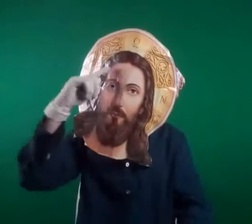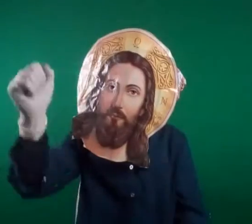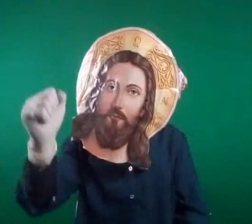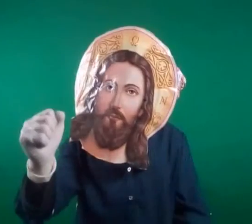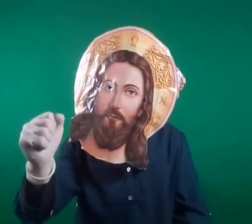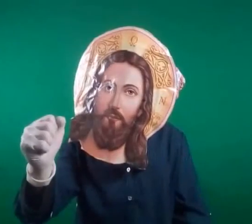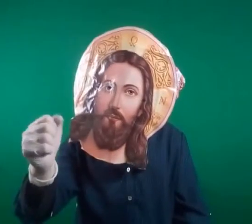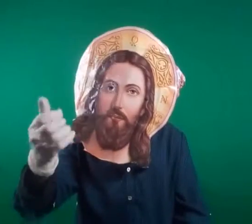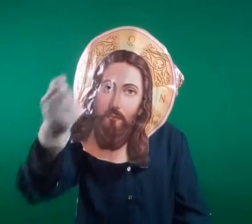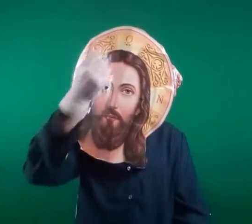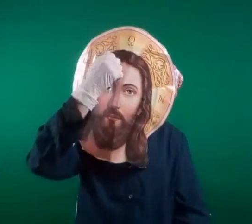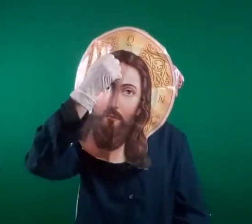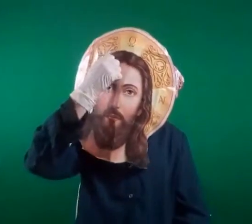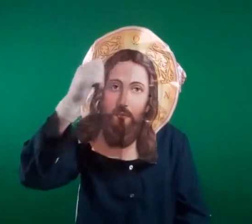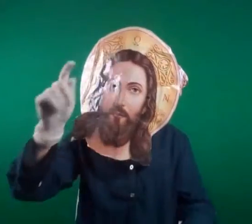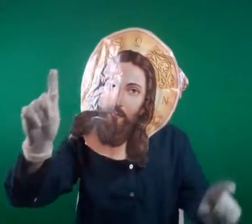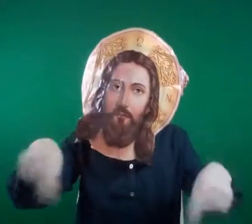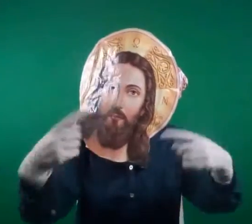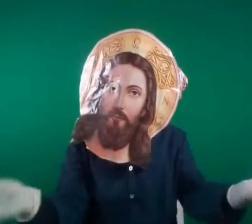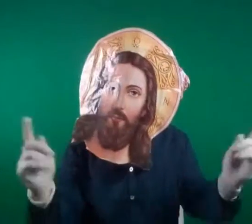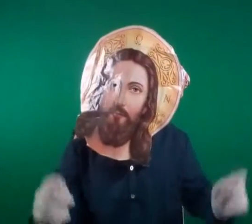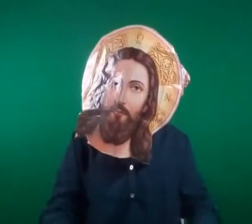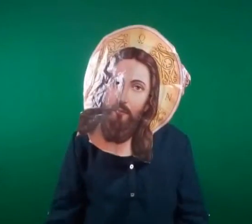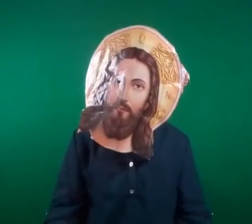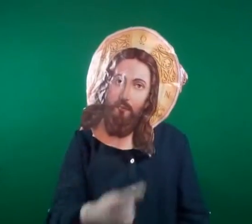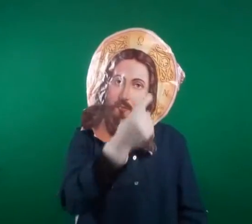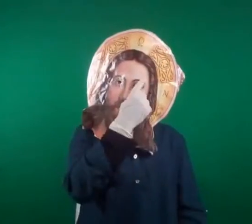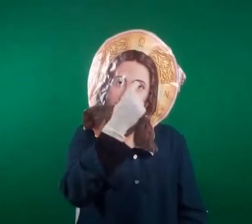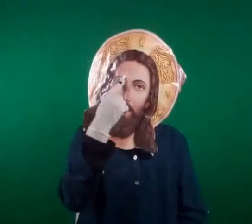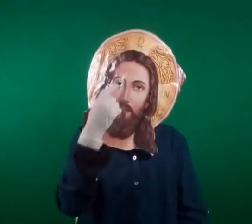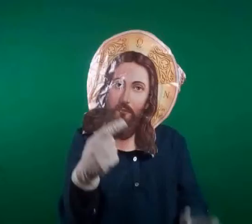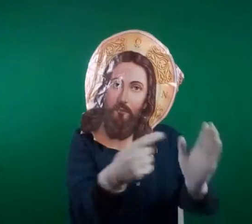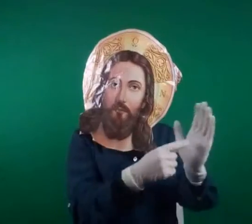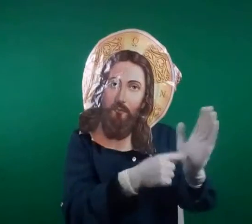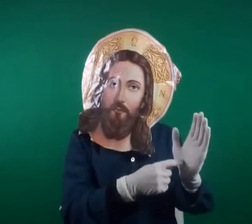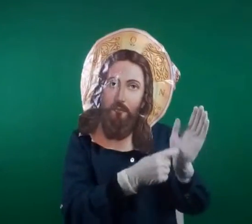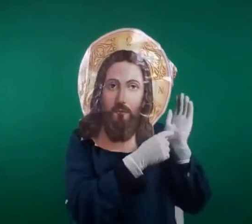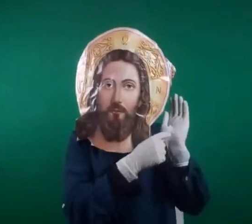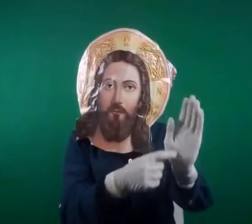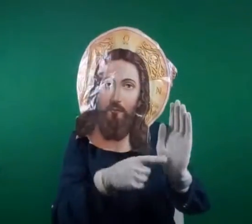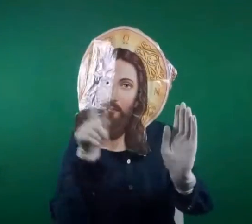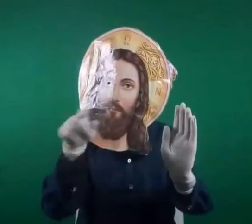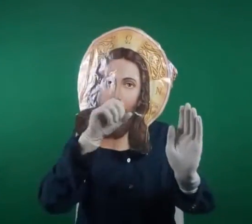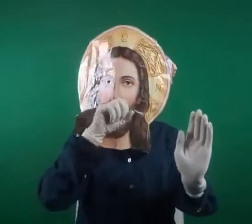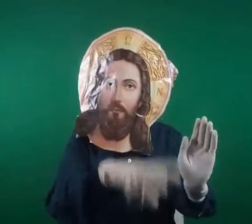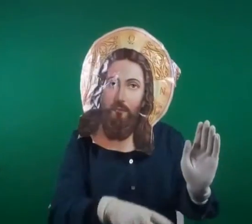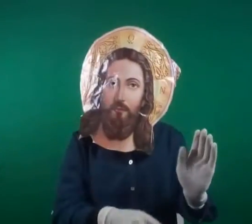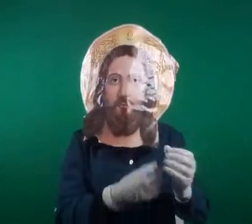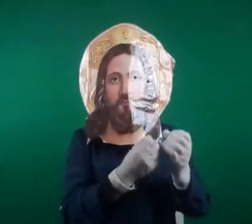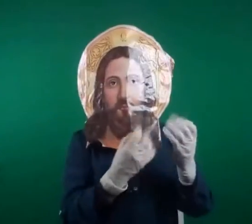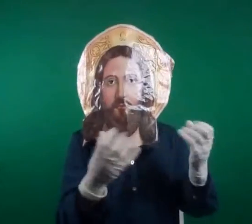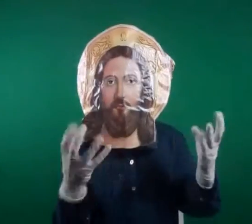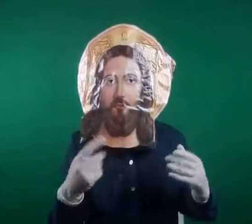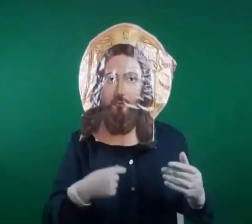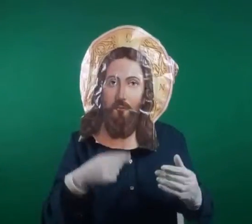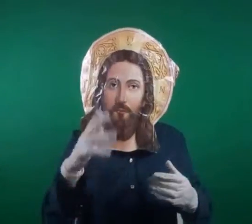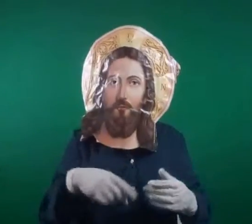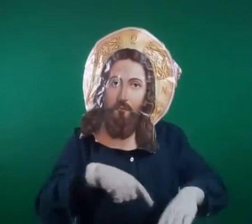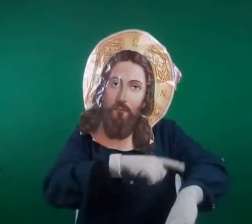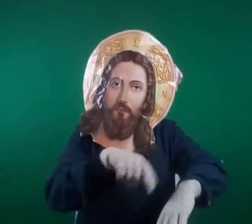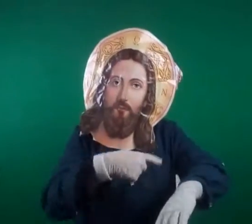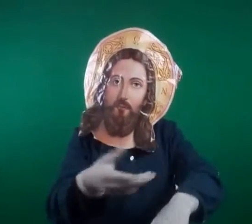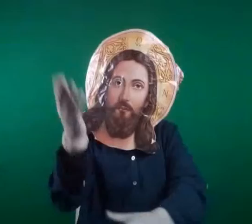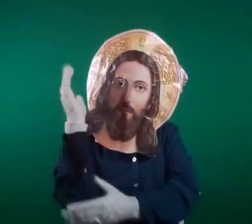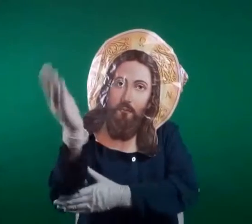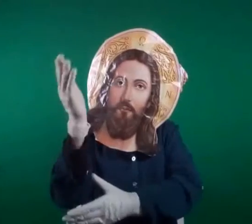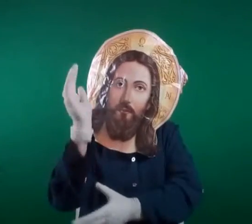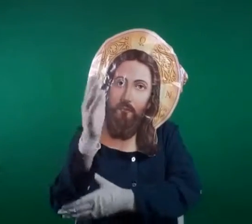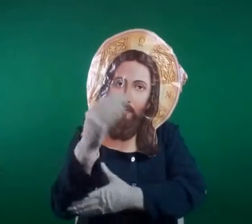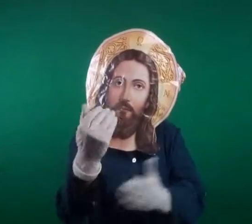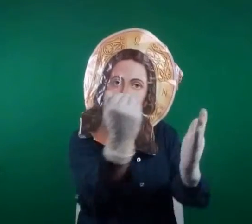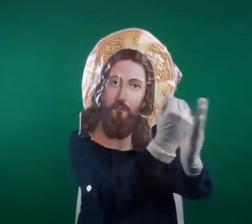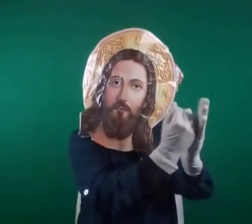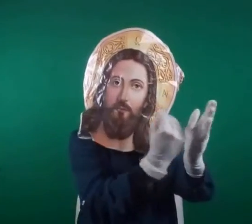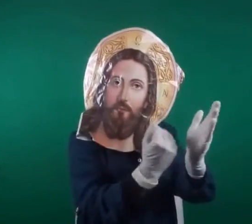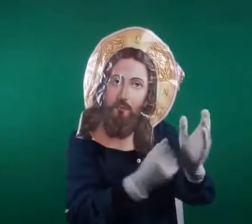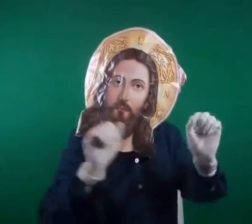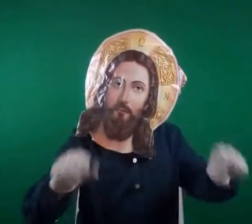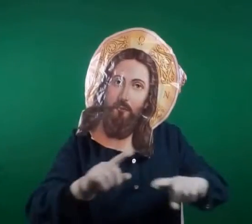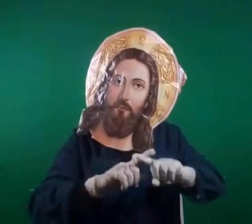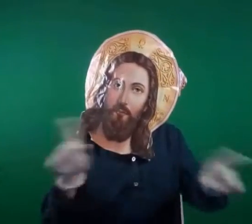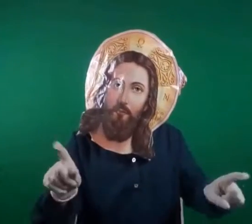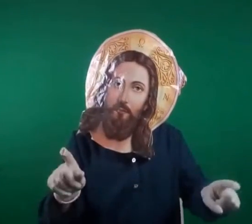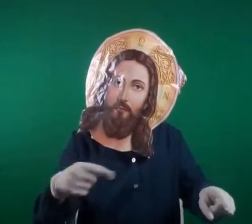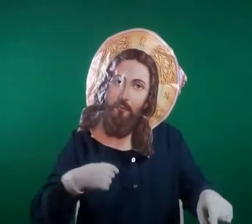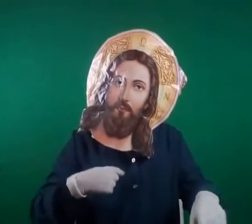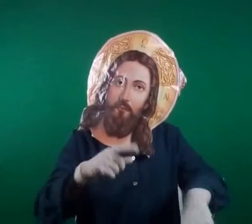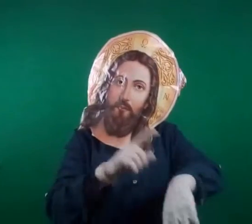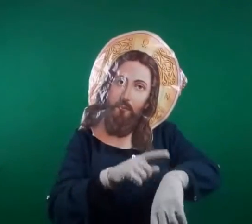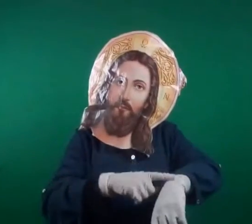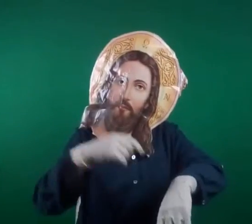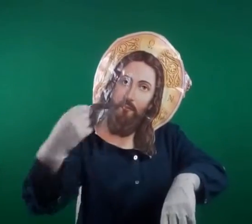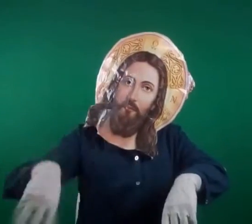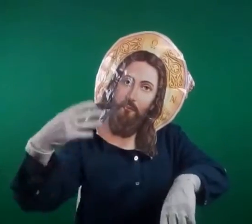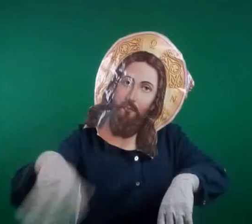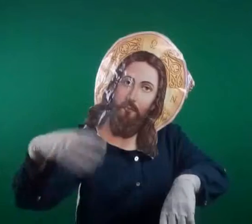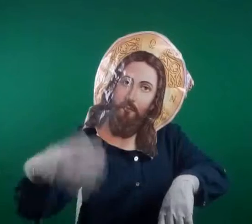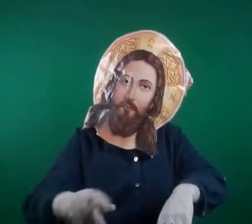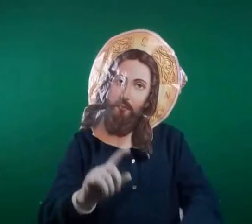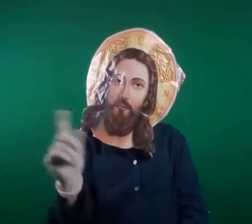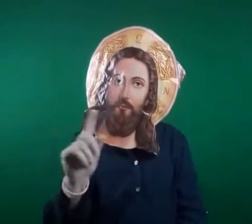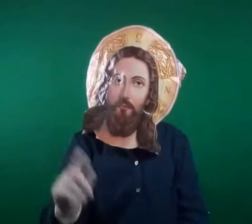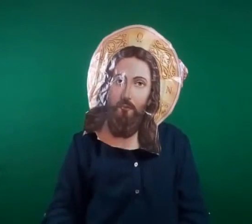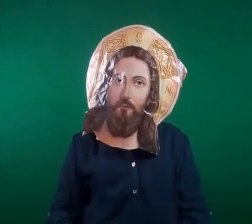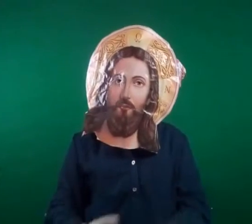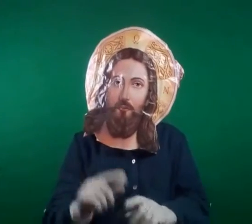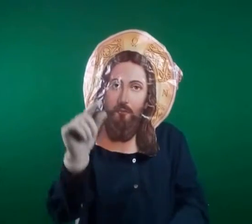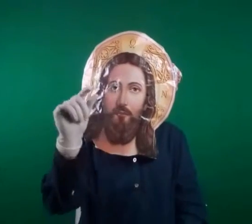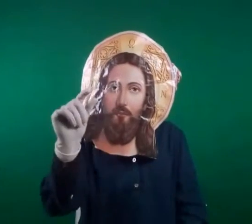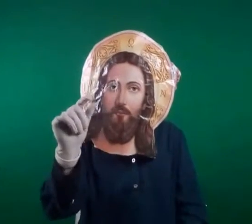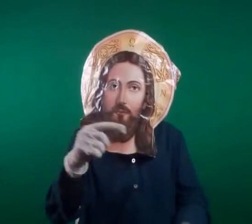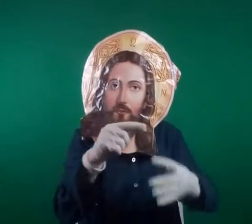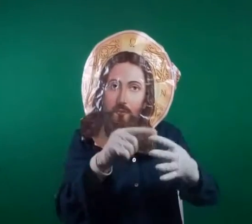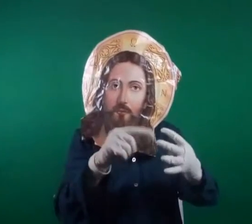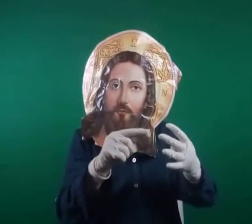There is so much evidence exposing this fraud I could say so much I could go for hours but I shall not waste my time except to cover a few basic facts.